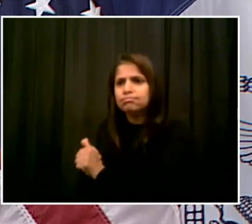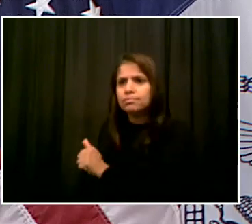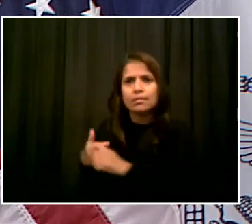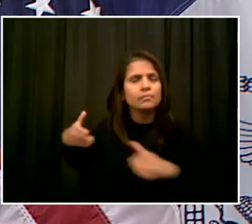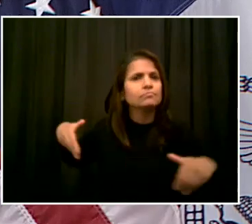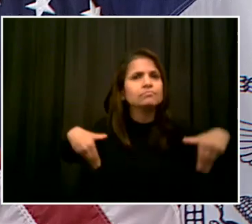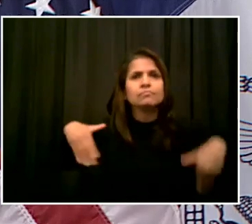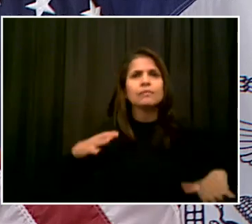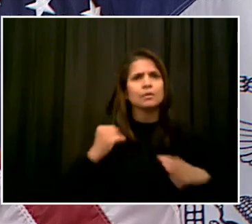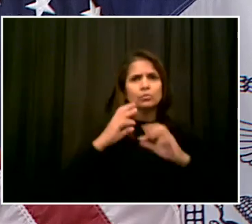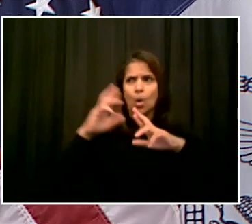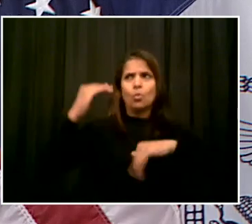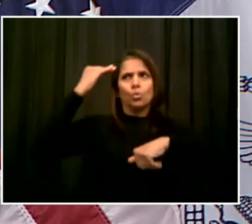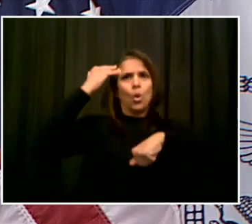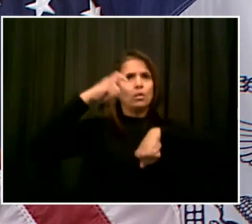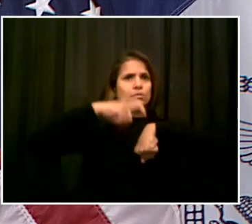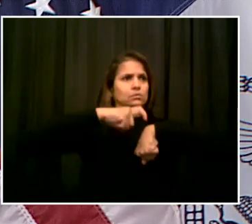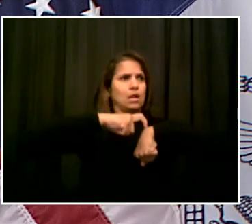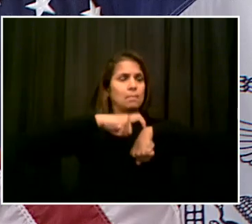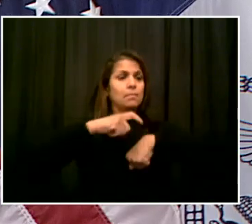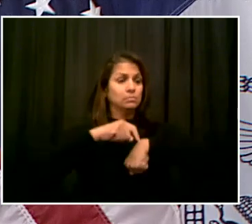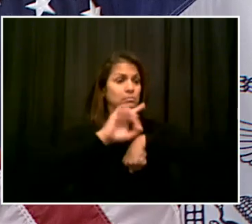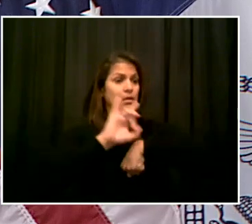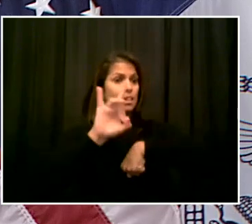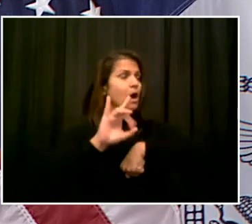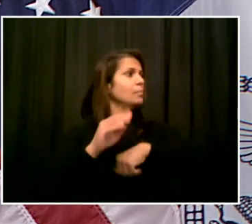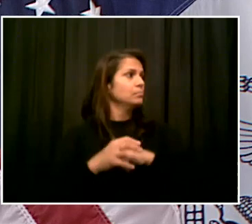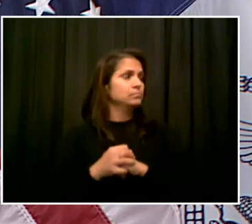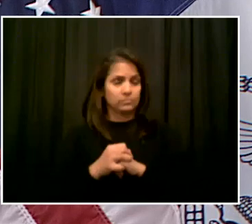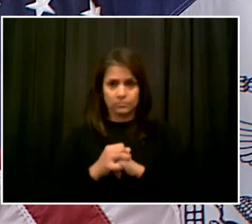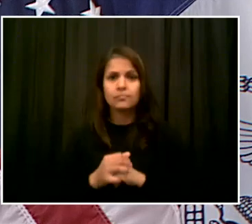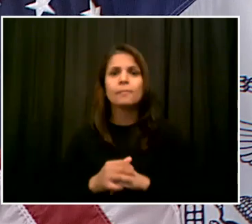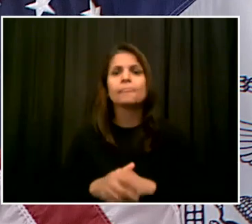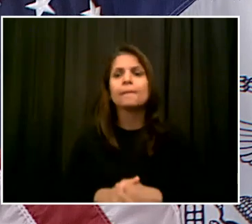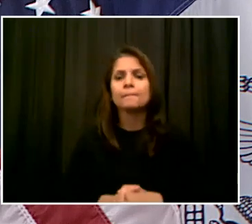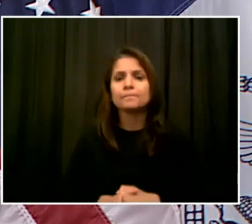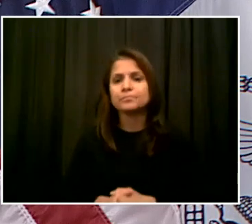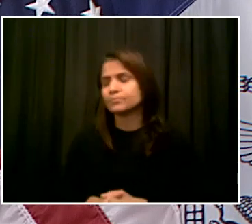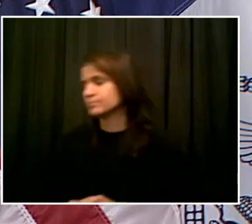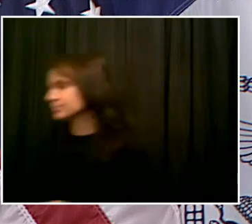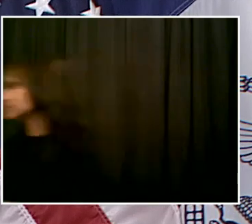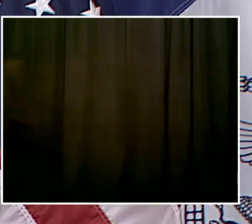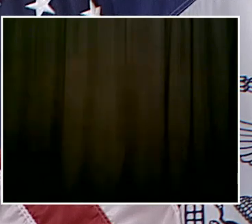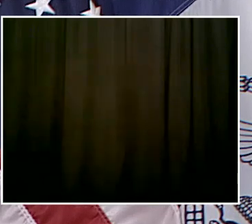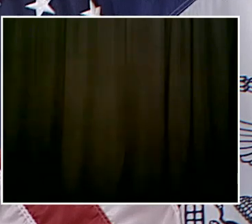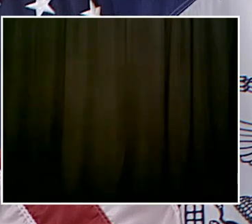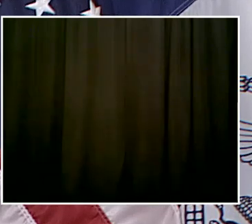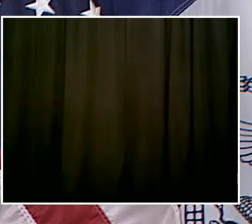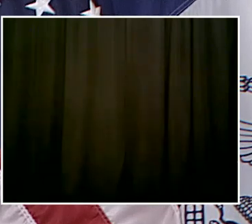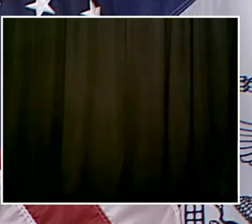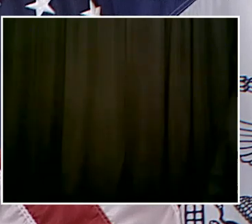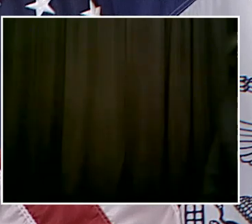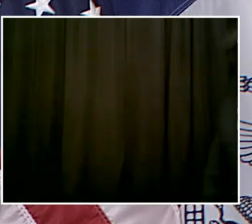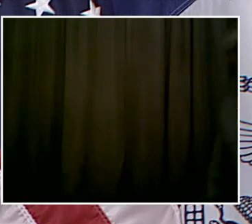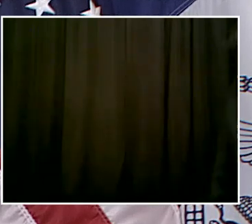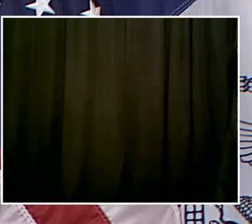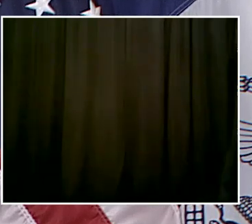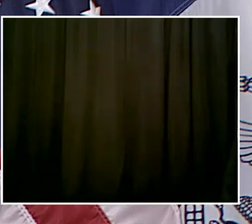EVERY GNIHT HRTOUGH SUNDAY.